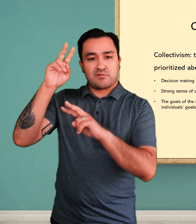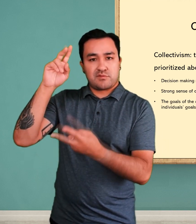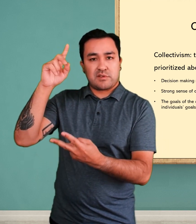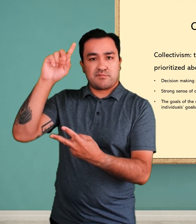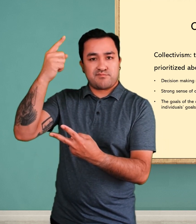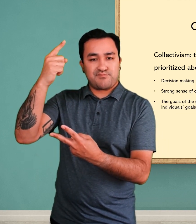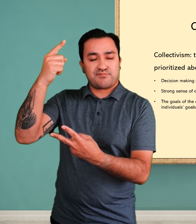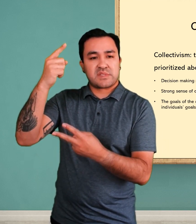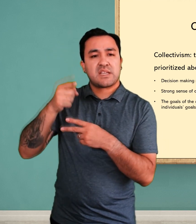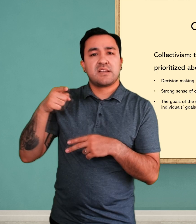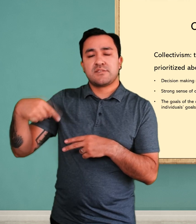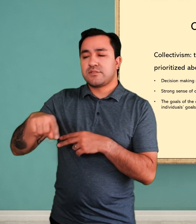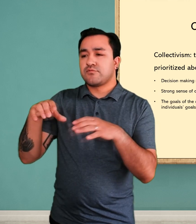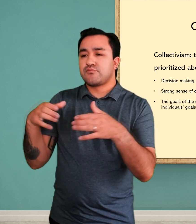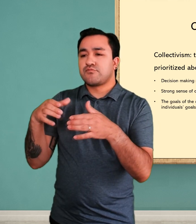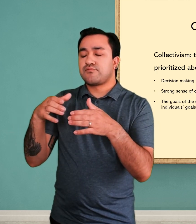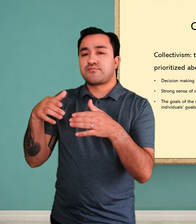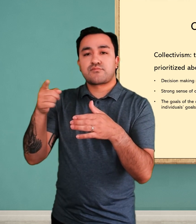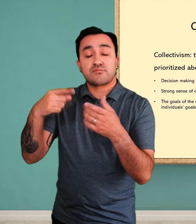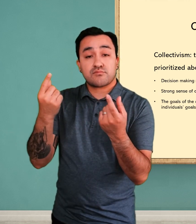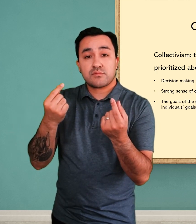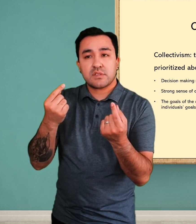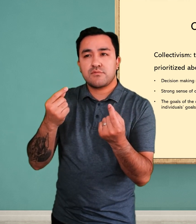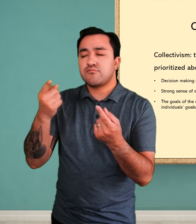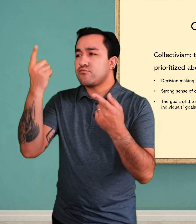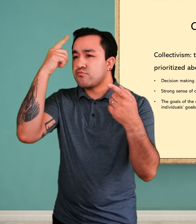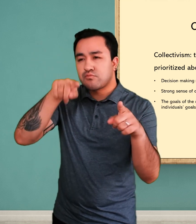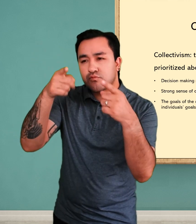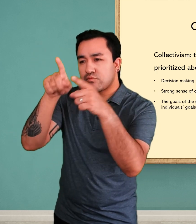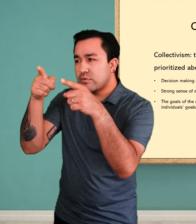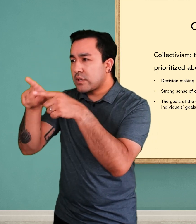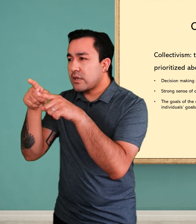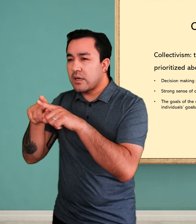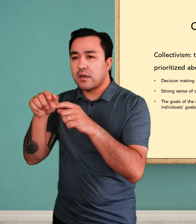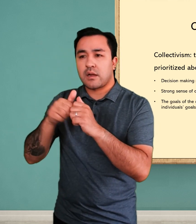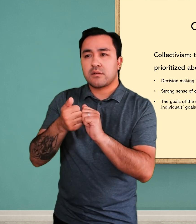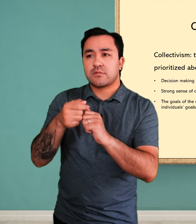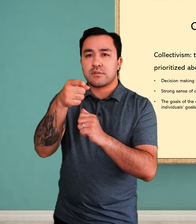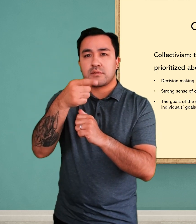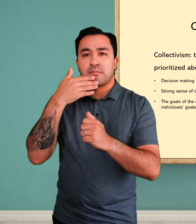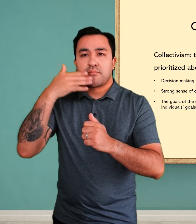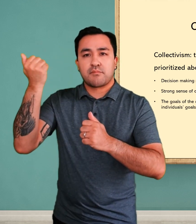typically agree upon solutions benefiting the highest number of people. These cultures are